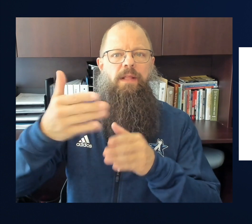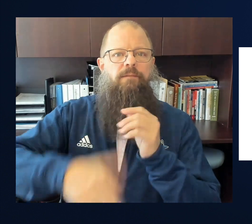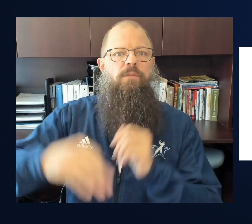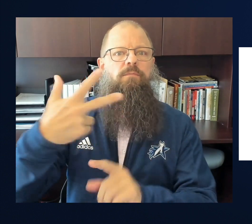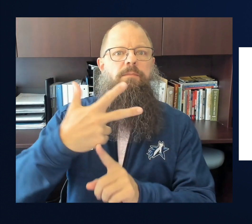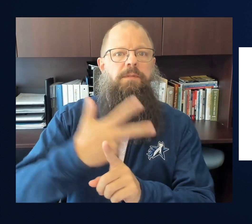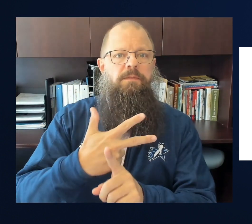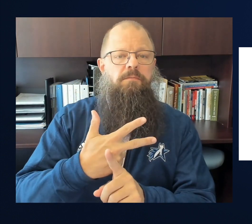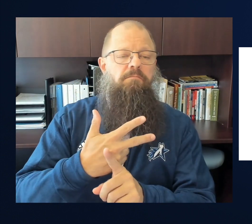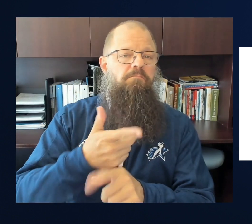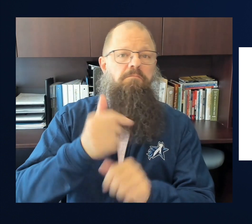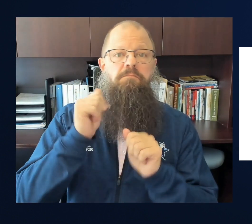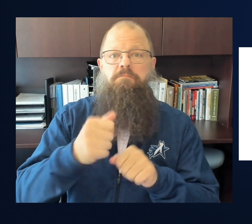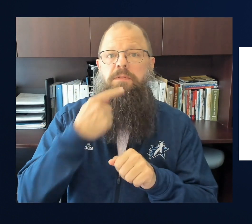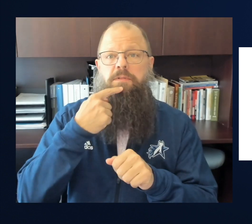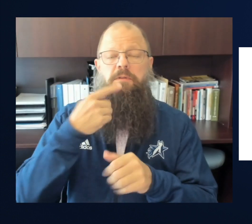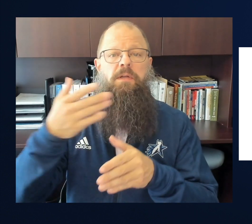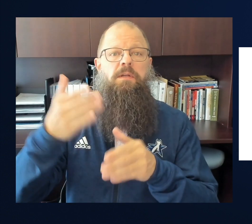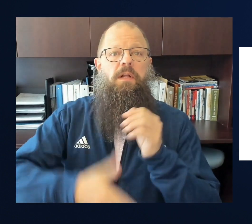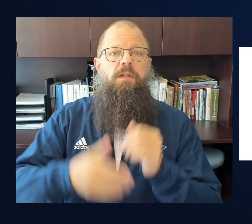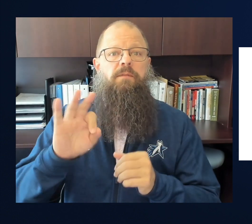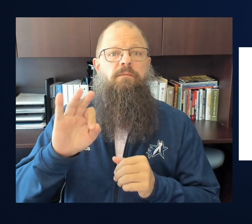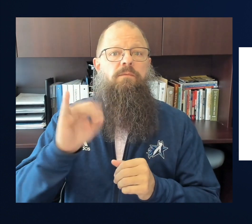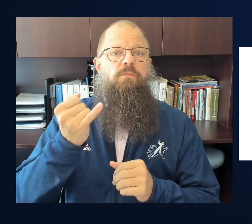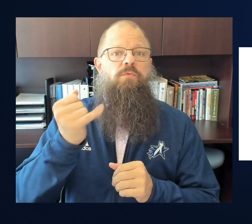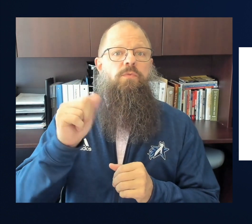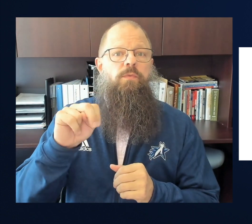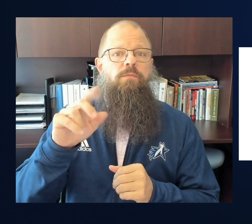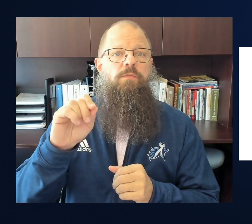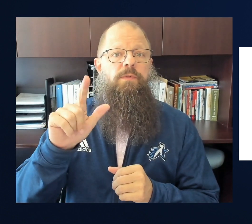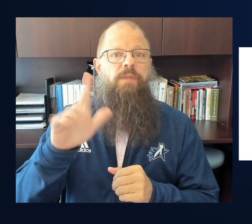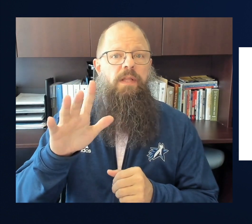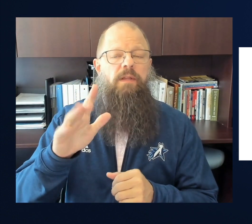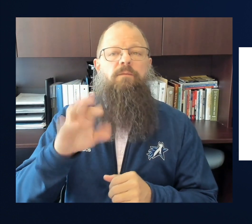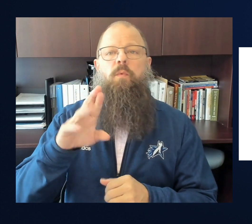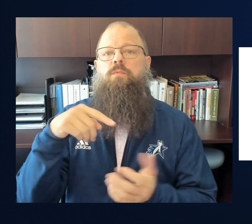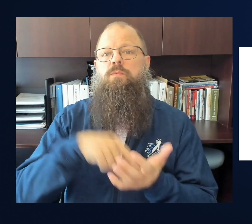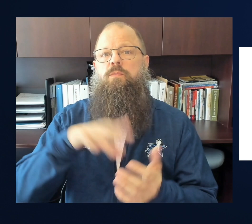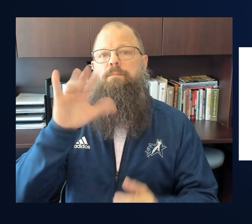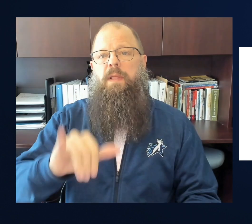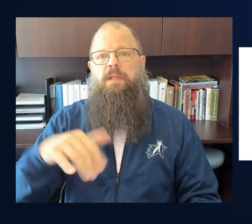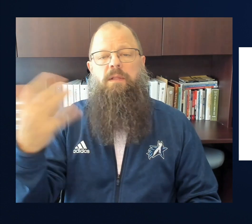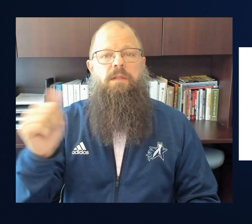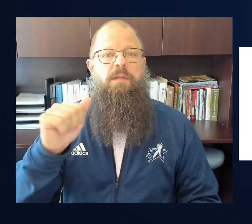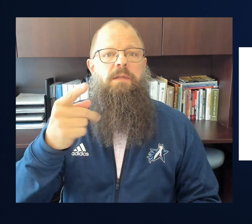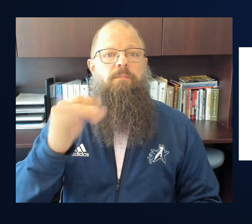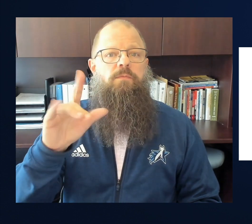their presentation skills by the end of three months." It could be stated "by the end of January